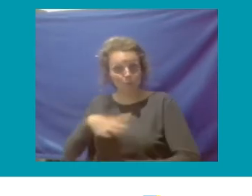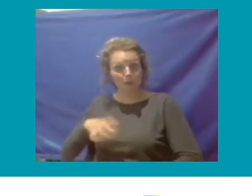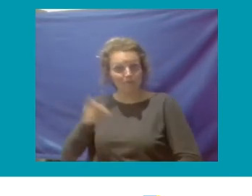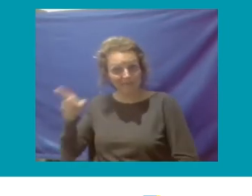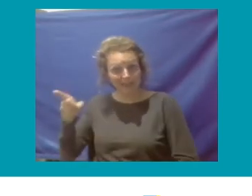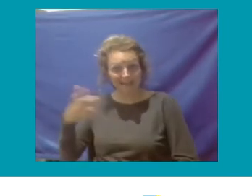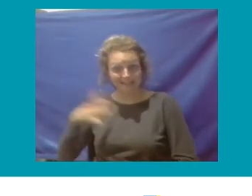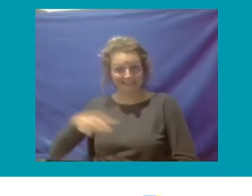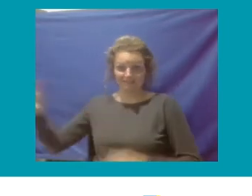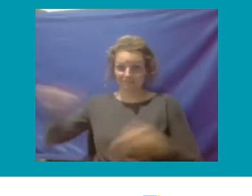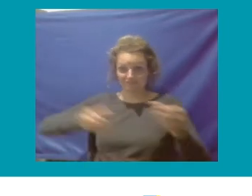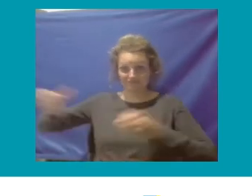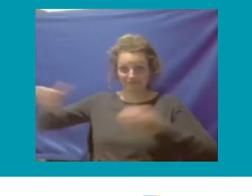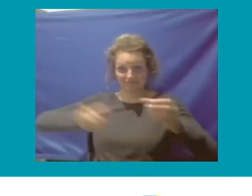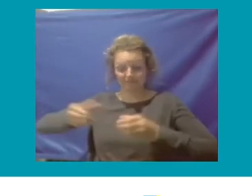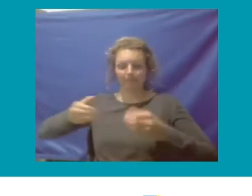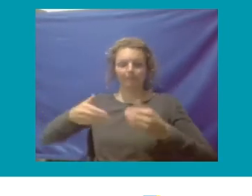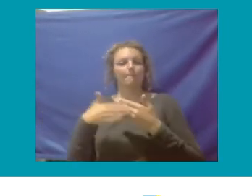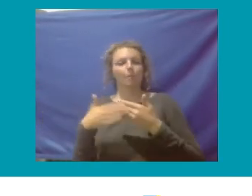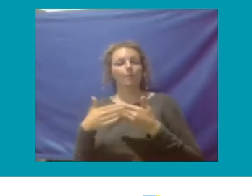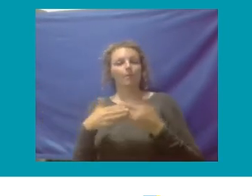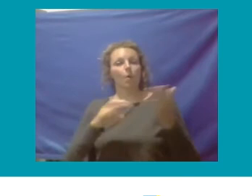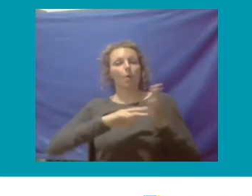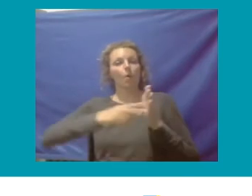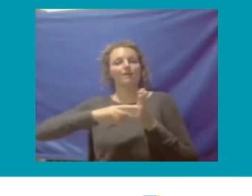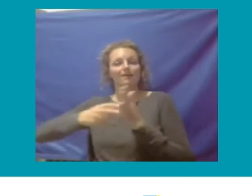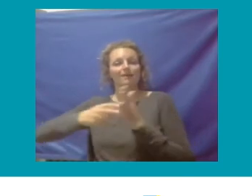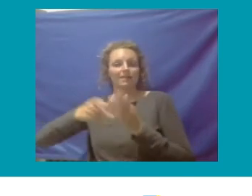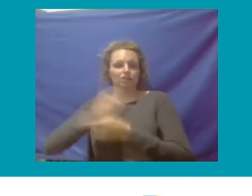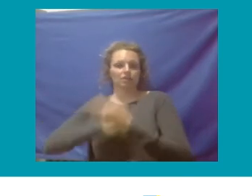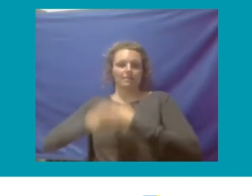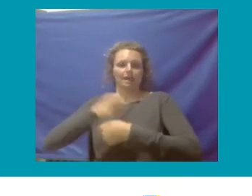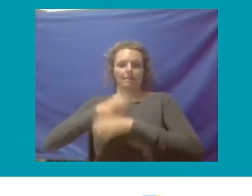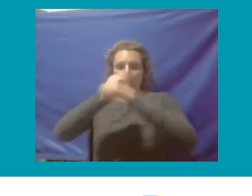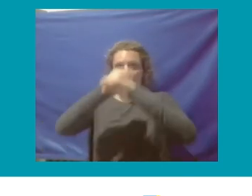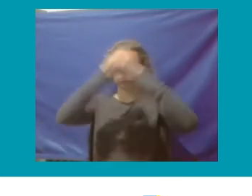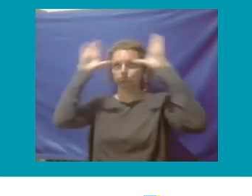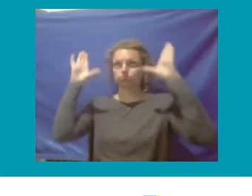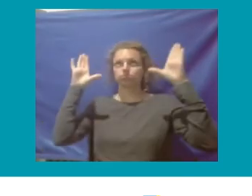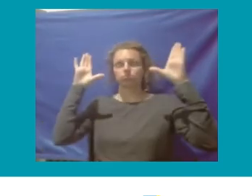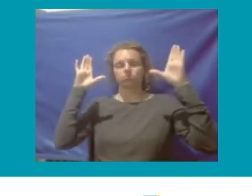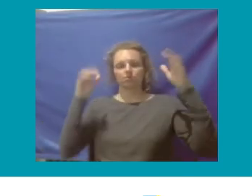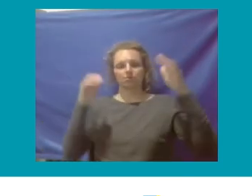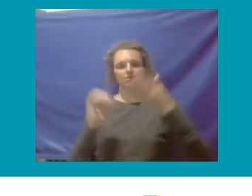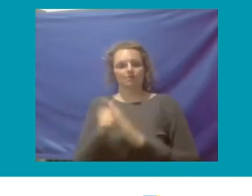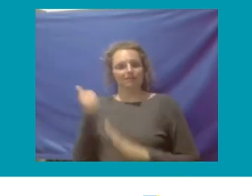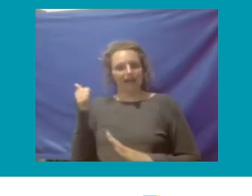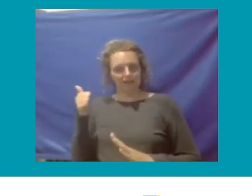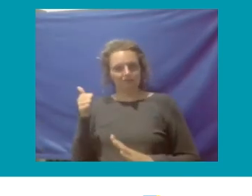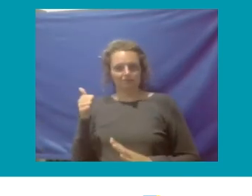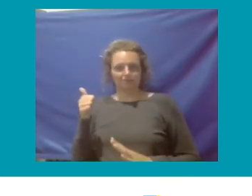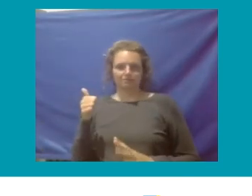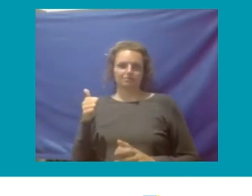enlightened now about talent and that it you know comes in all shapes and sizes and I think it won't be long.